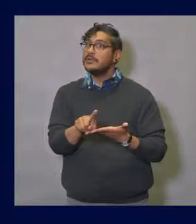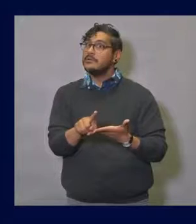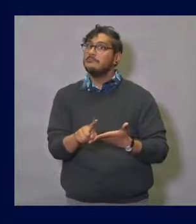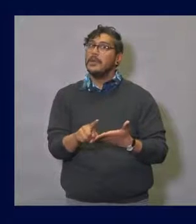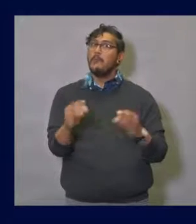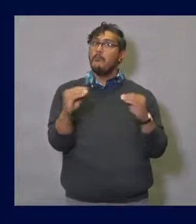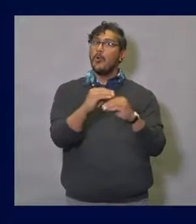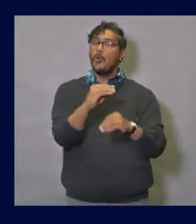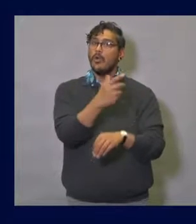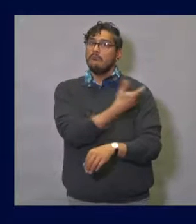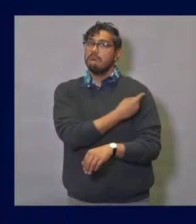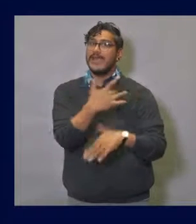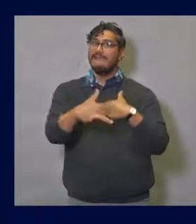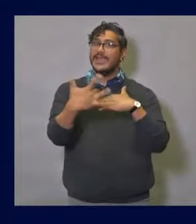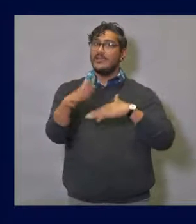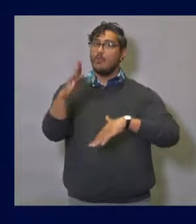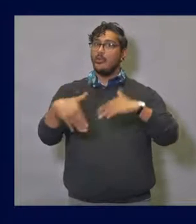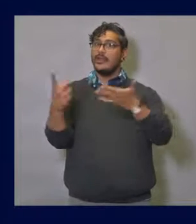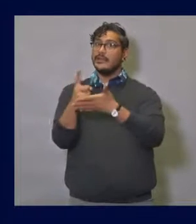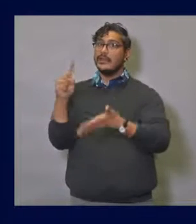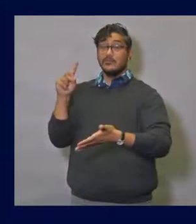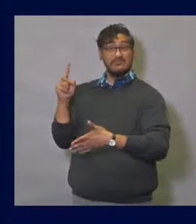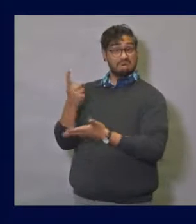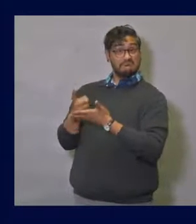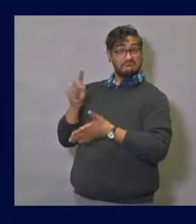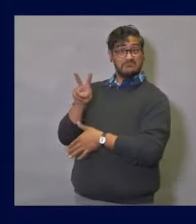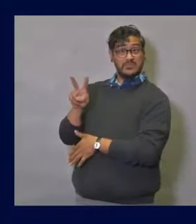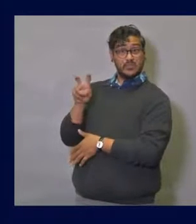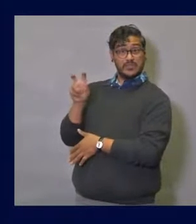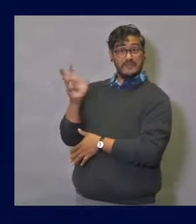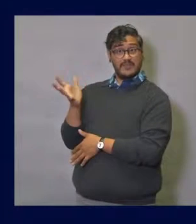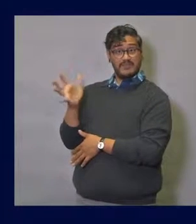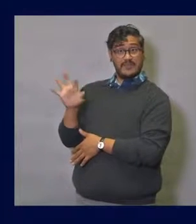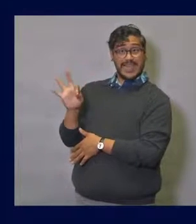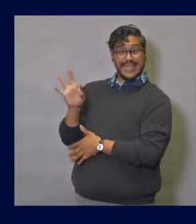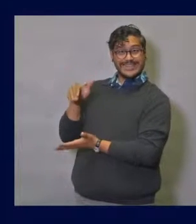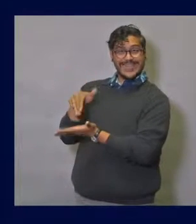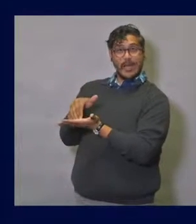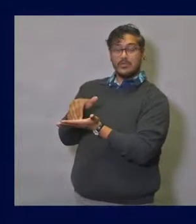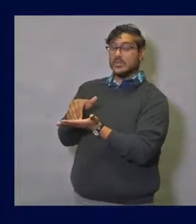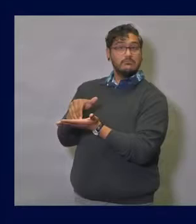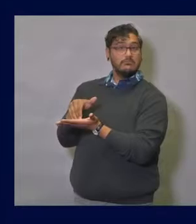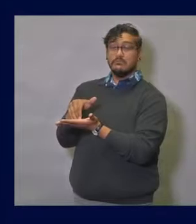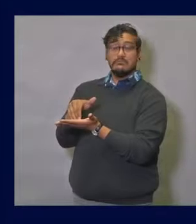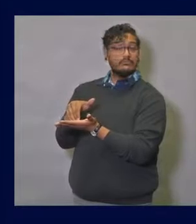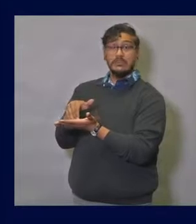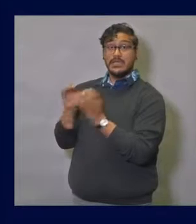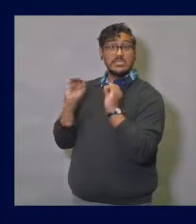COMING WEEK.